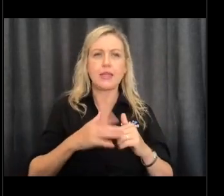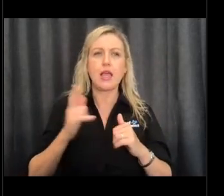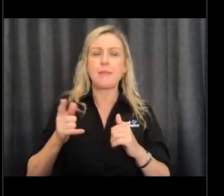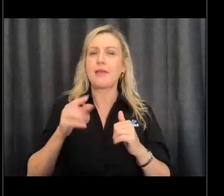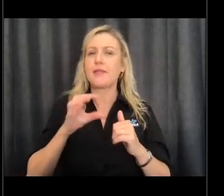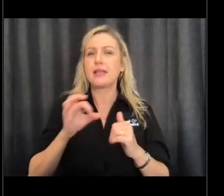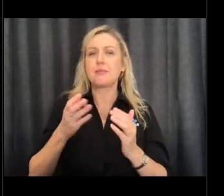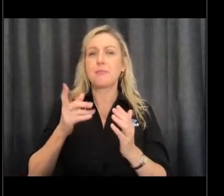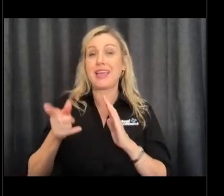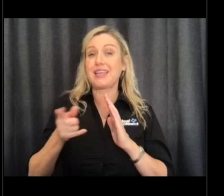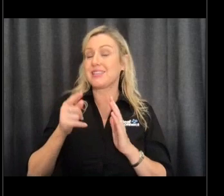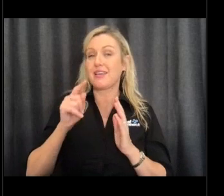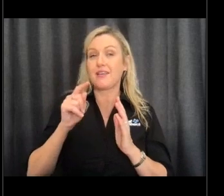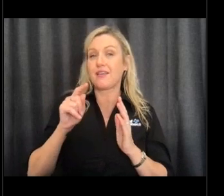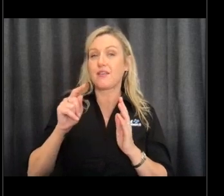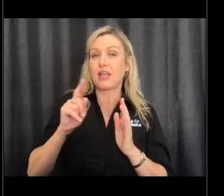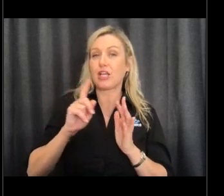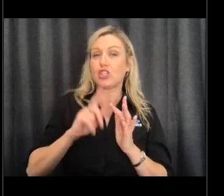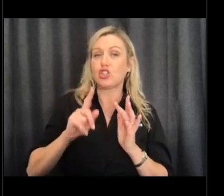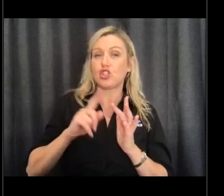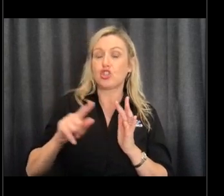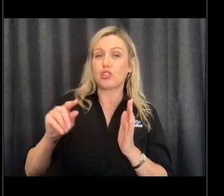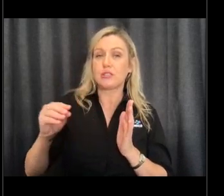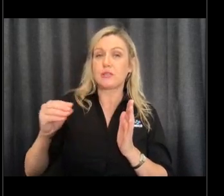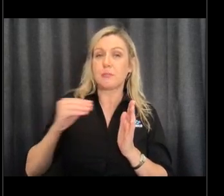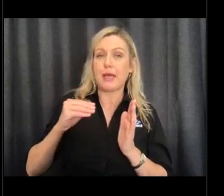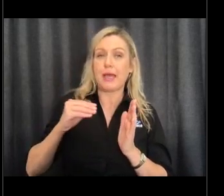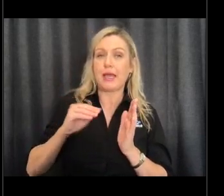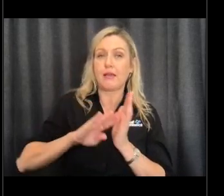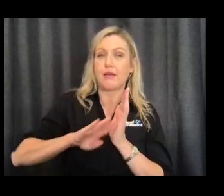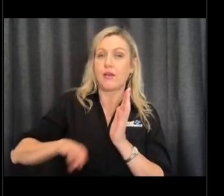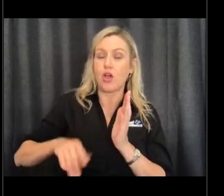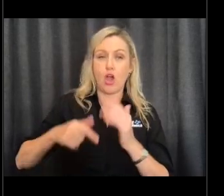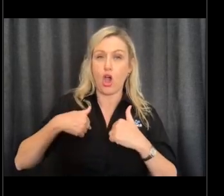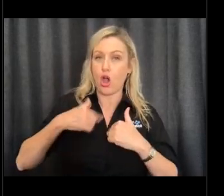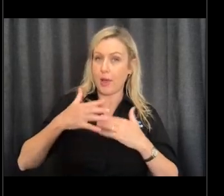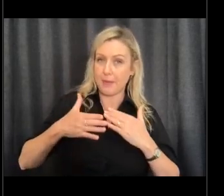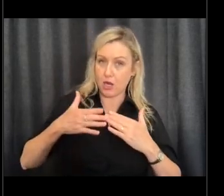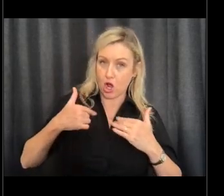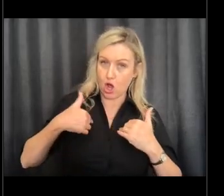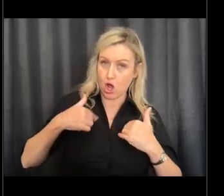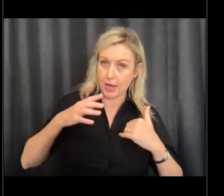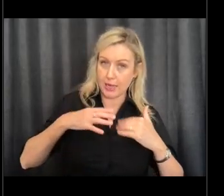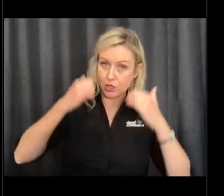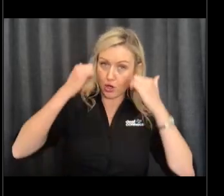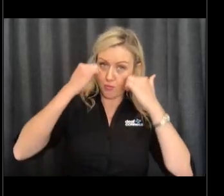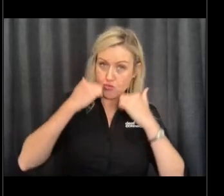So it's not up to you to prove that the property has been maintained at the initial point.